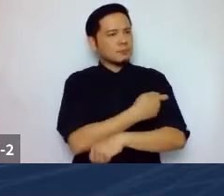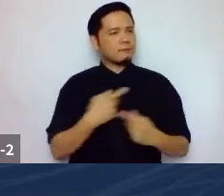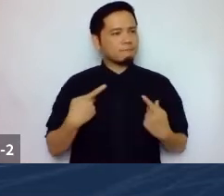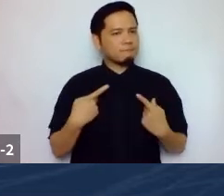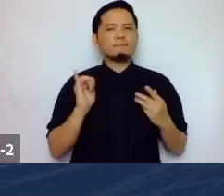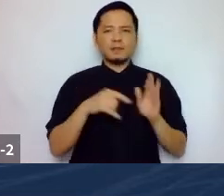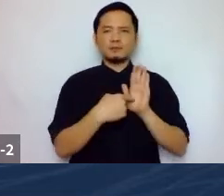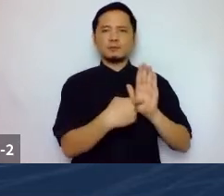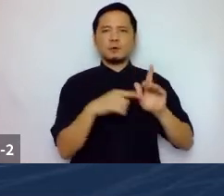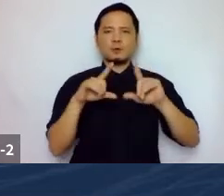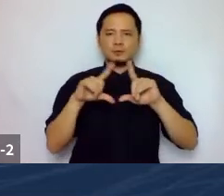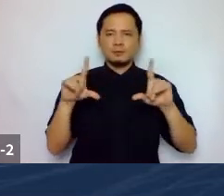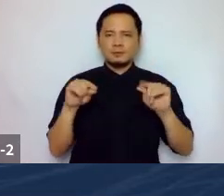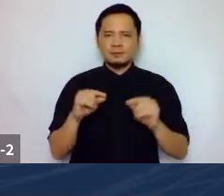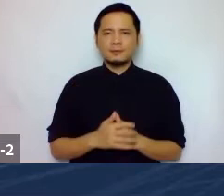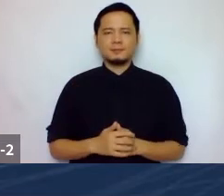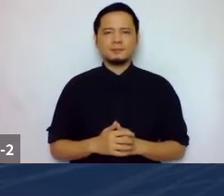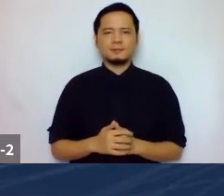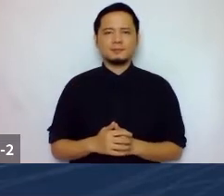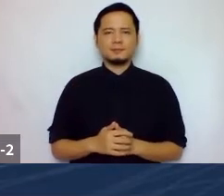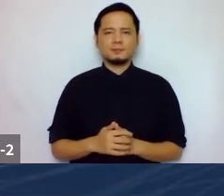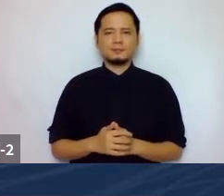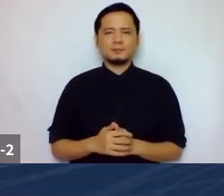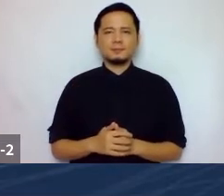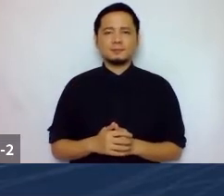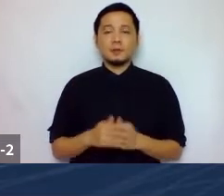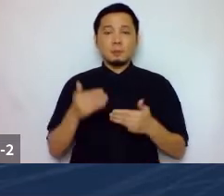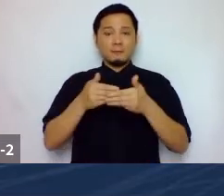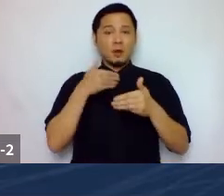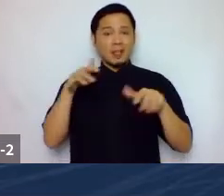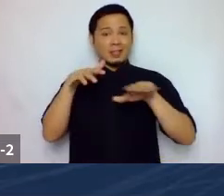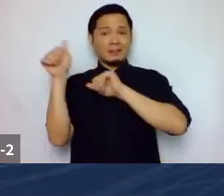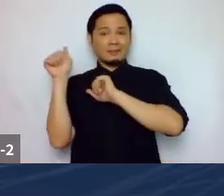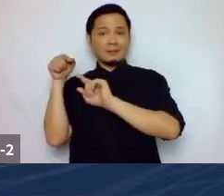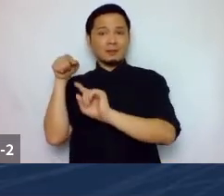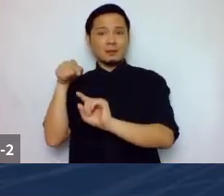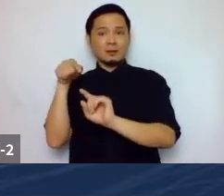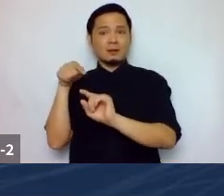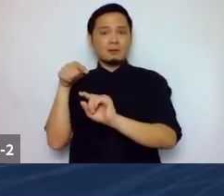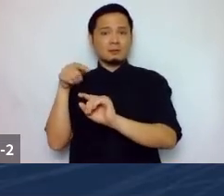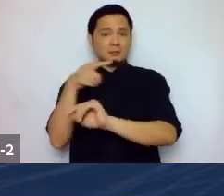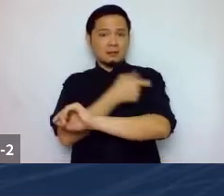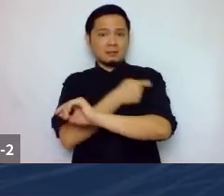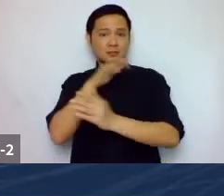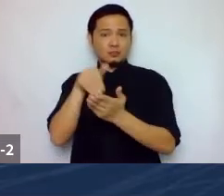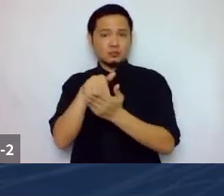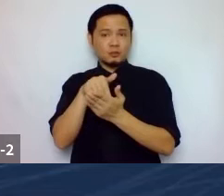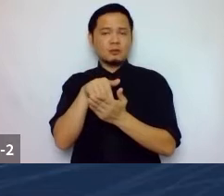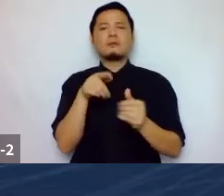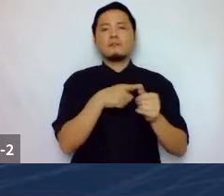Before you leave the vaccination site, you also need to be informed about when your second dose will be.